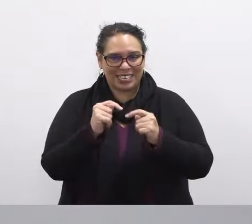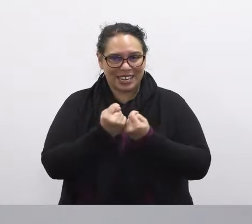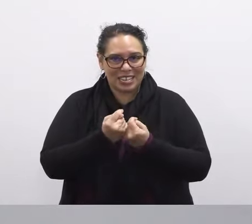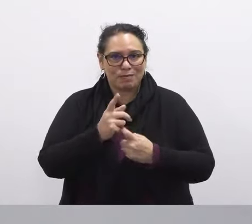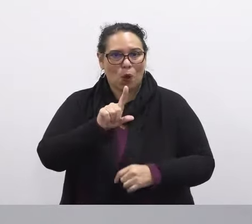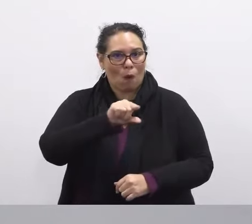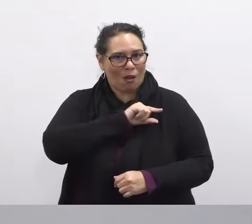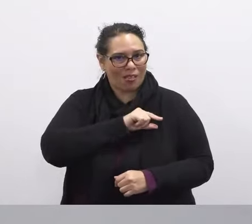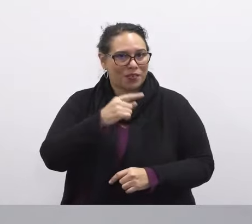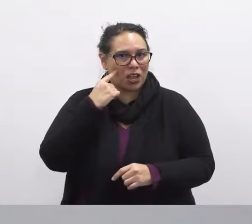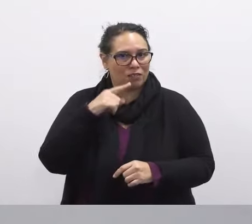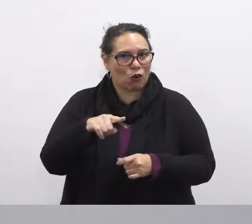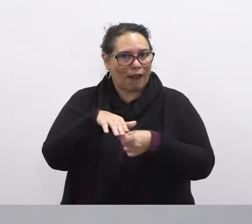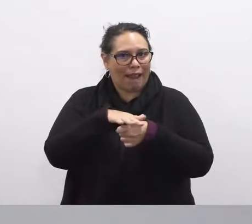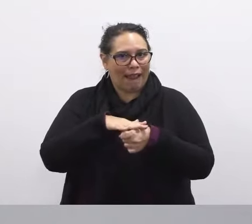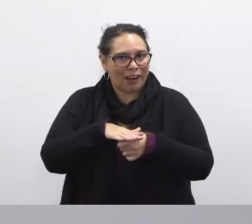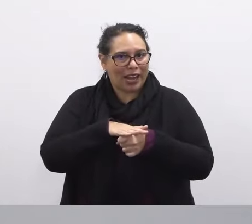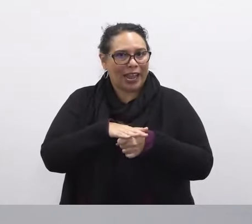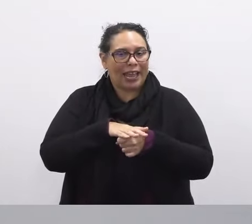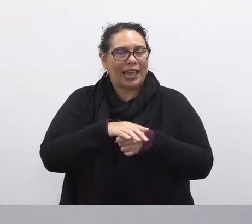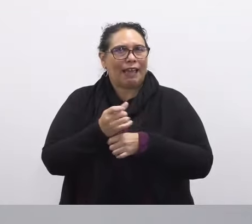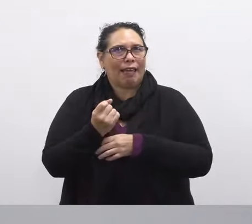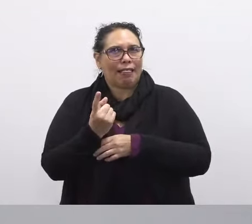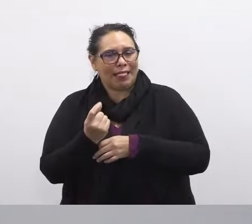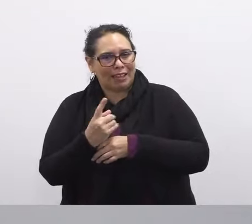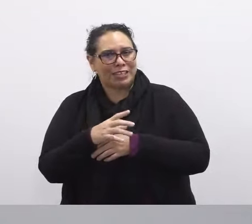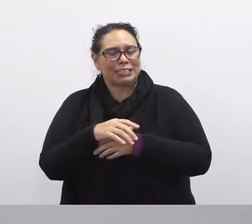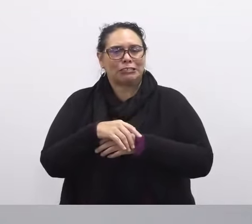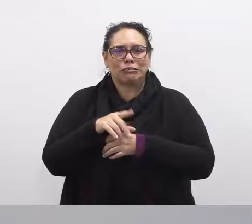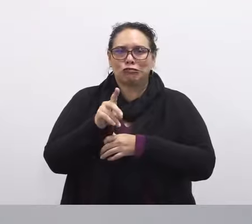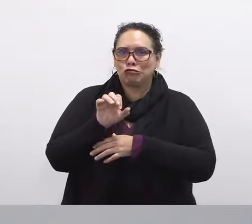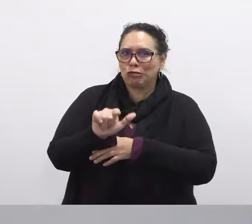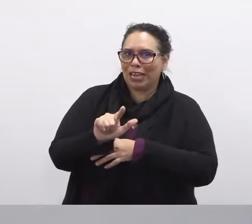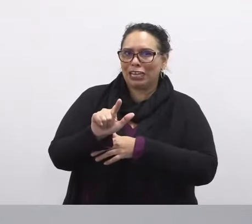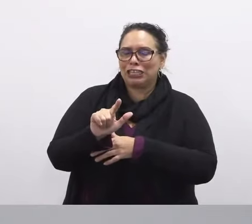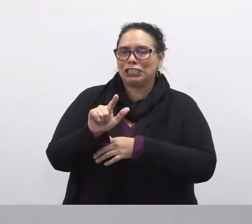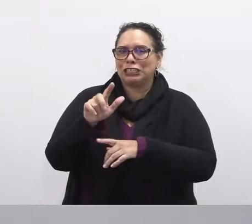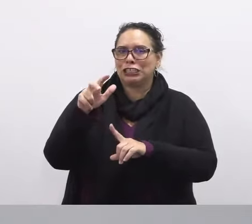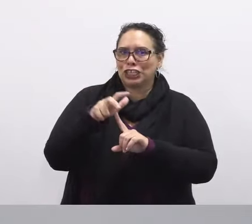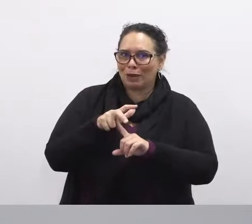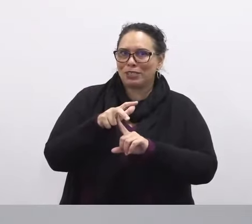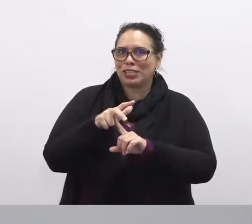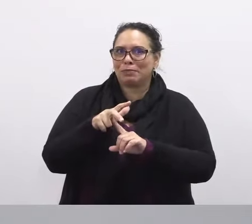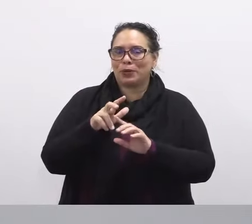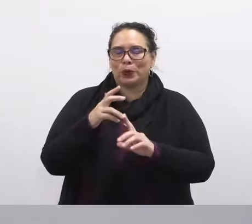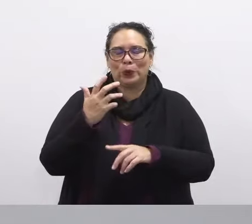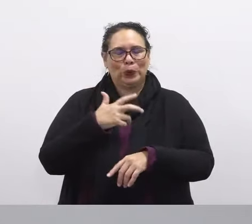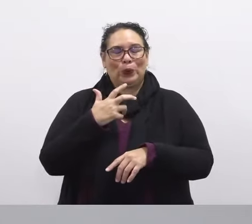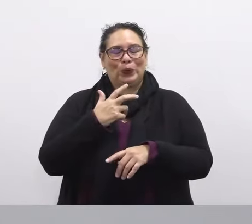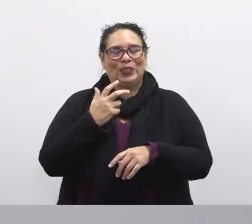for the area 11 drill championship meet. That's a math wall.